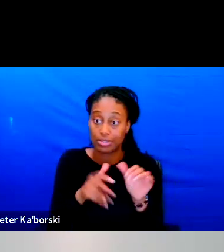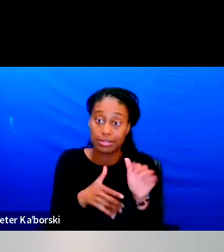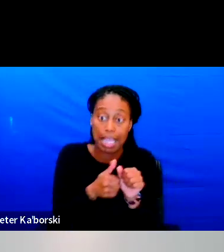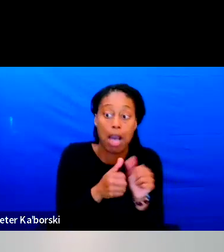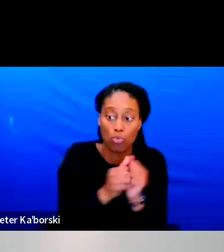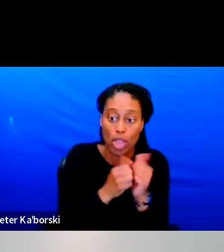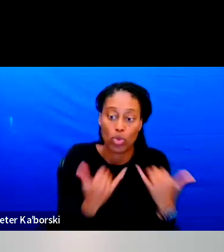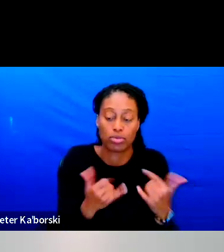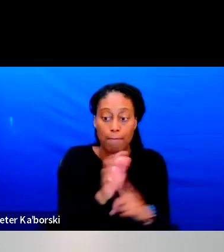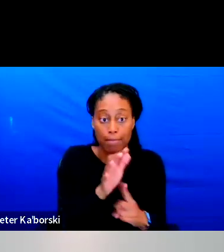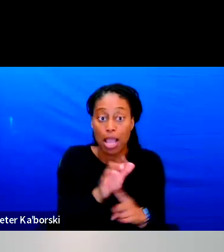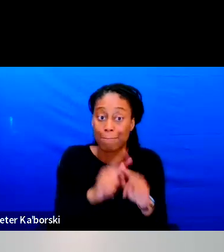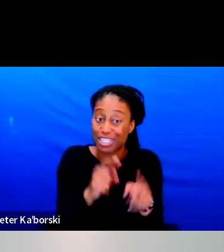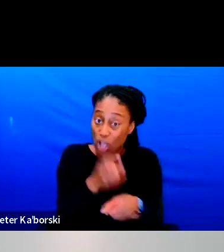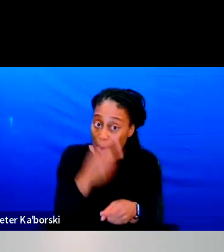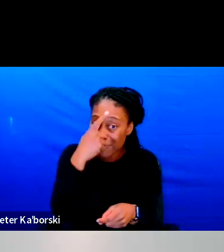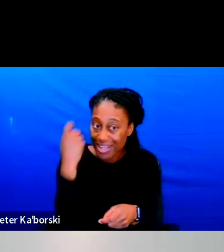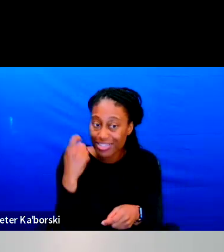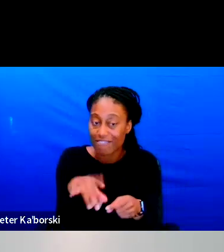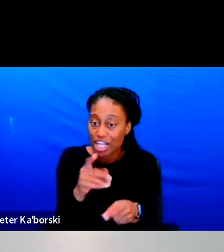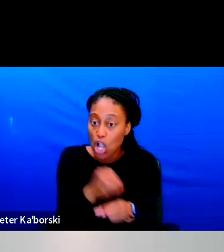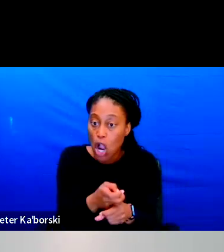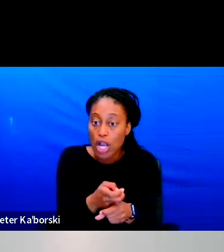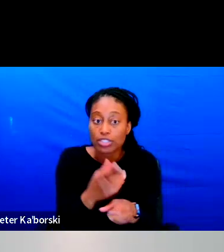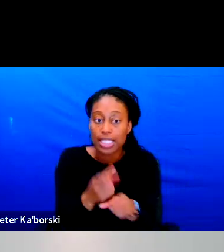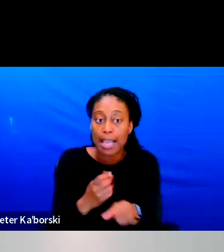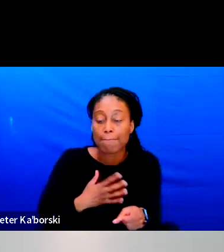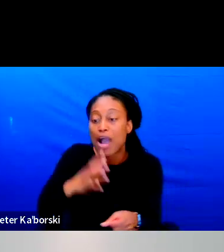Selina Butcher: it's really hard. I find in it really hard to get my older consumers